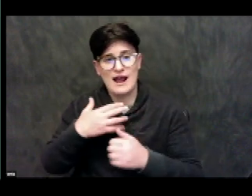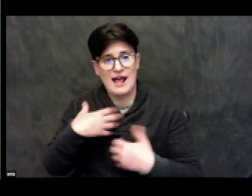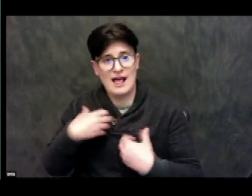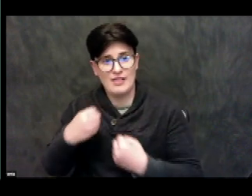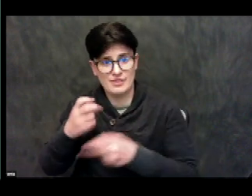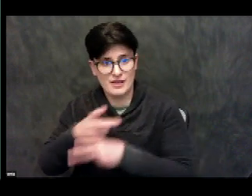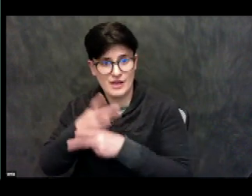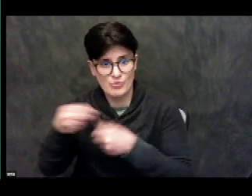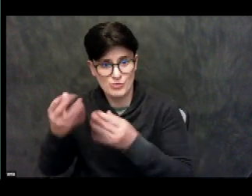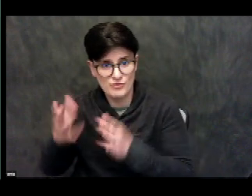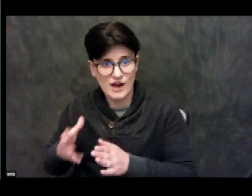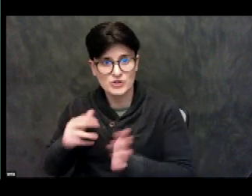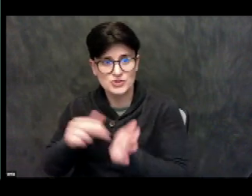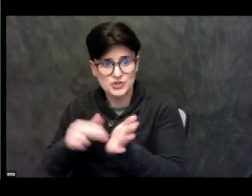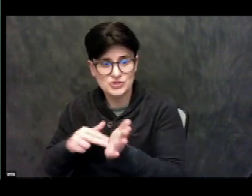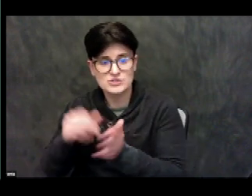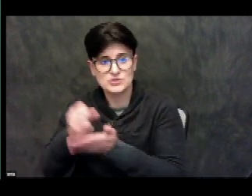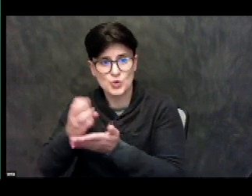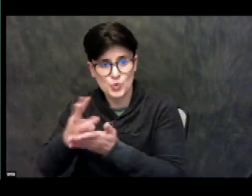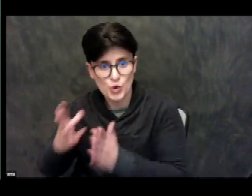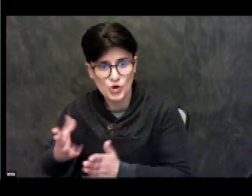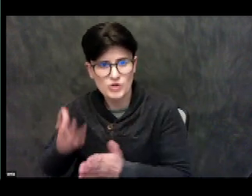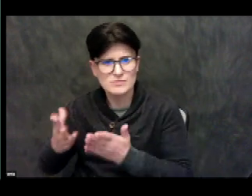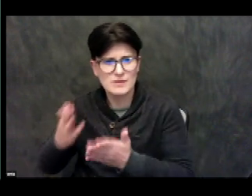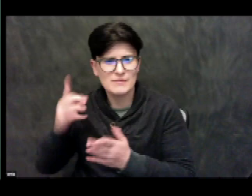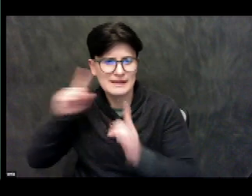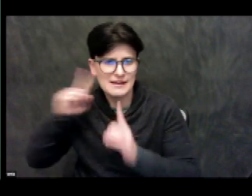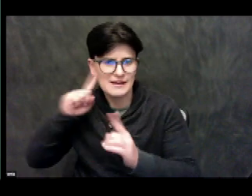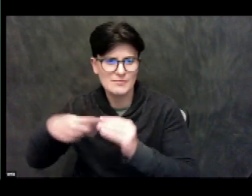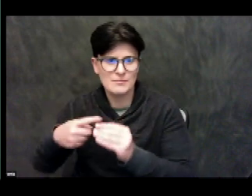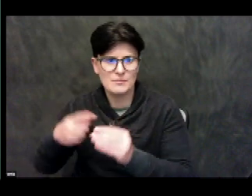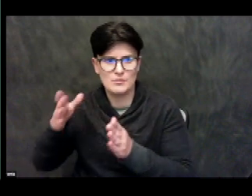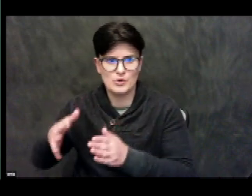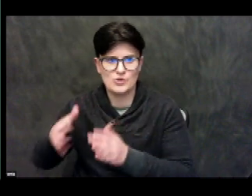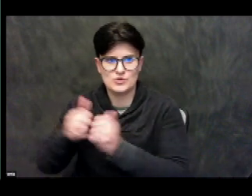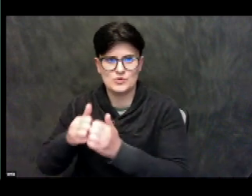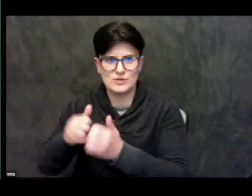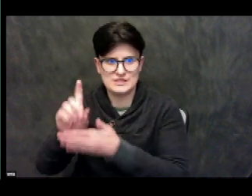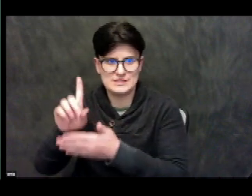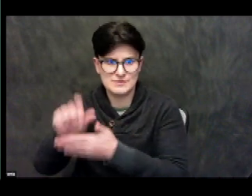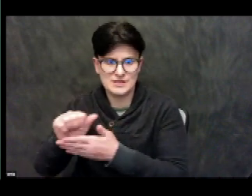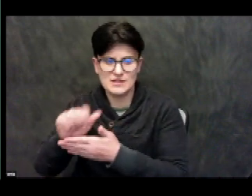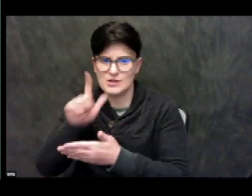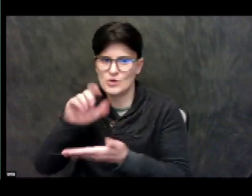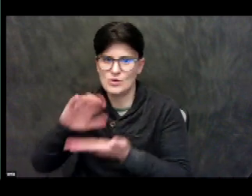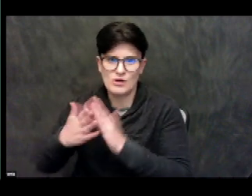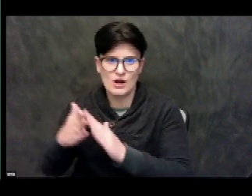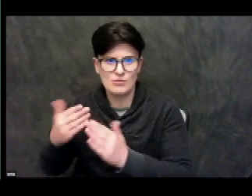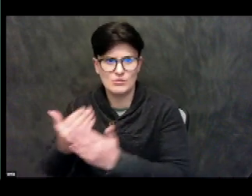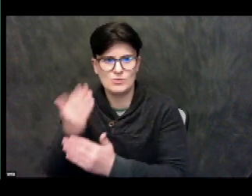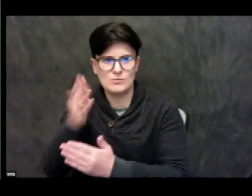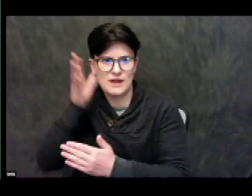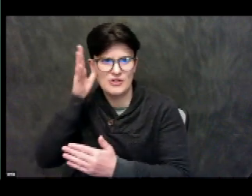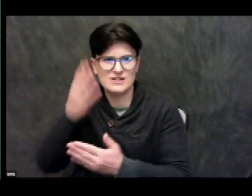And sometimes report those to our state social services without maybe proper discussion